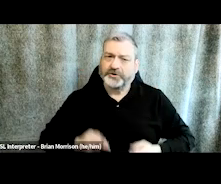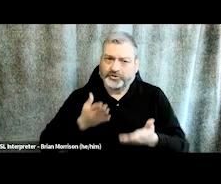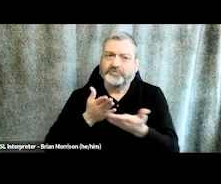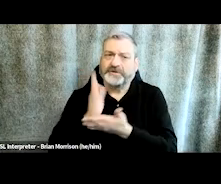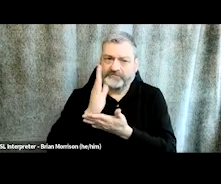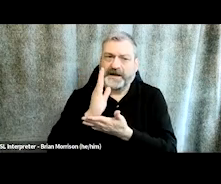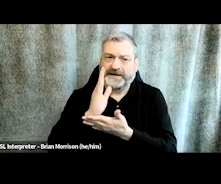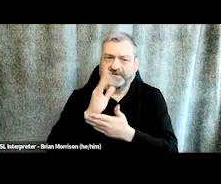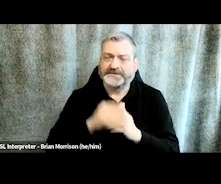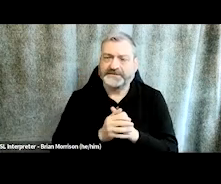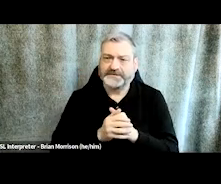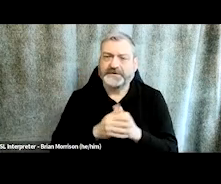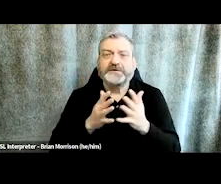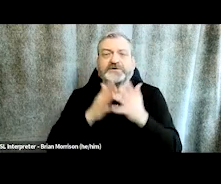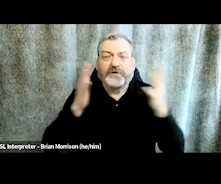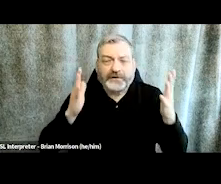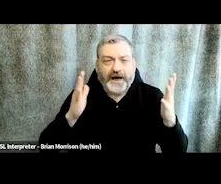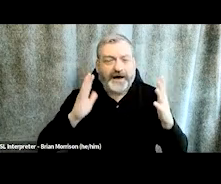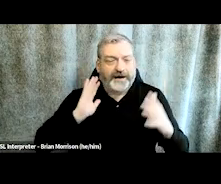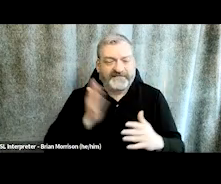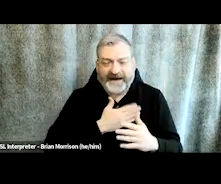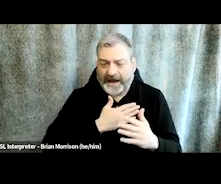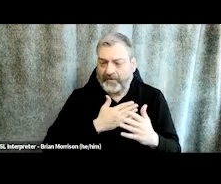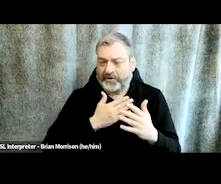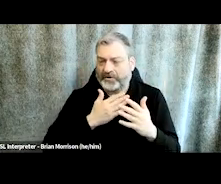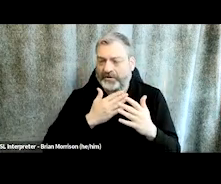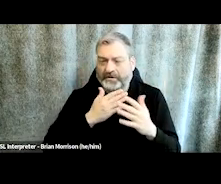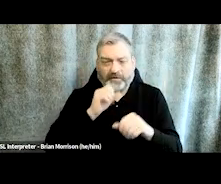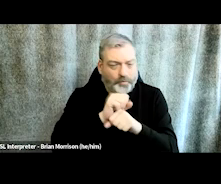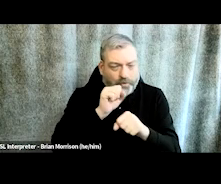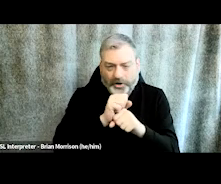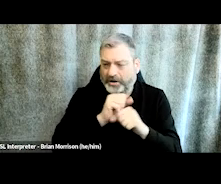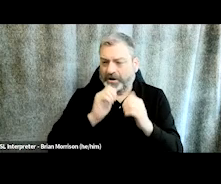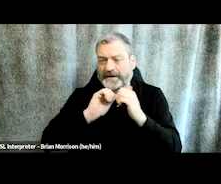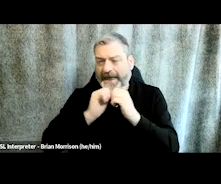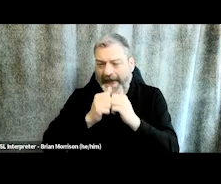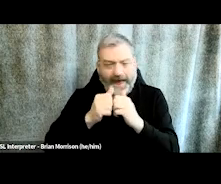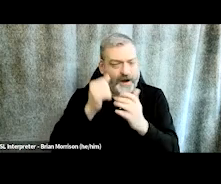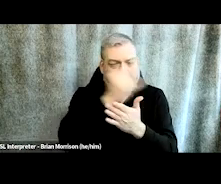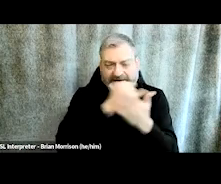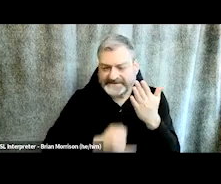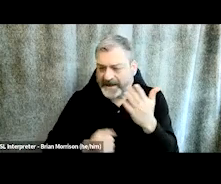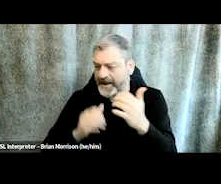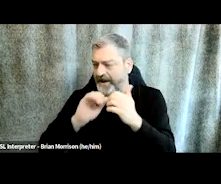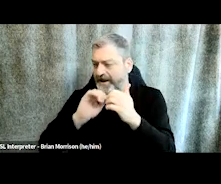and our principles and our implementations and our design reviews all around